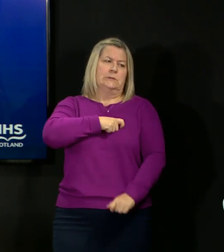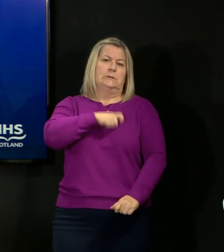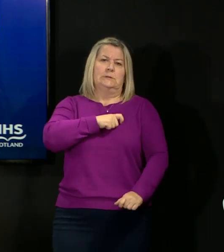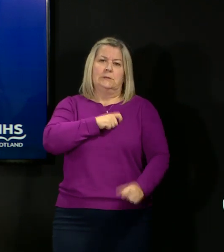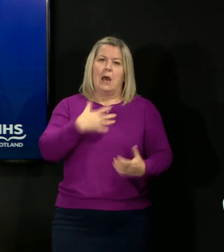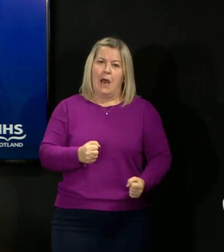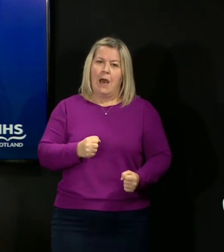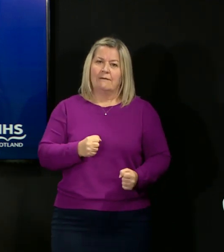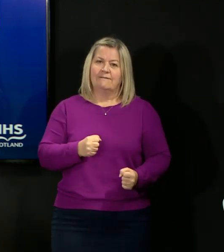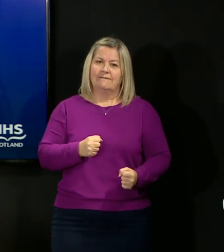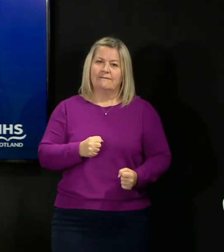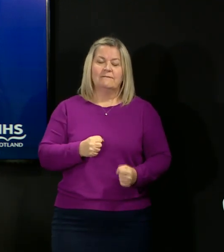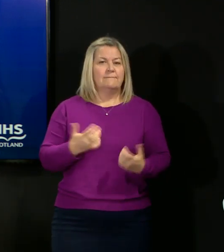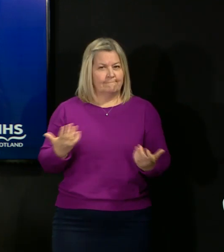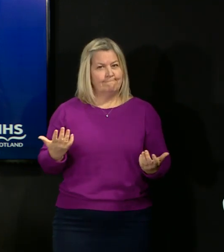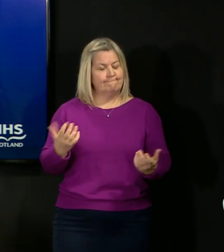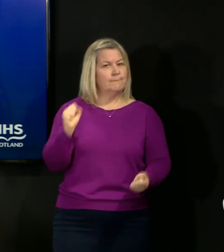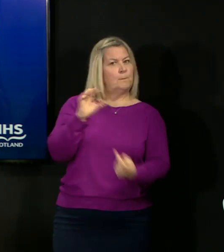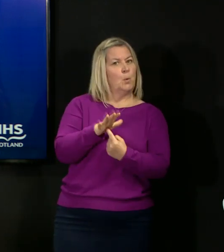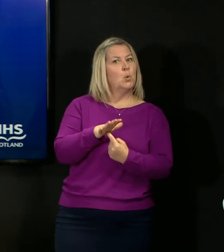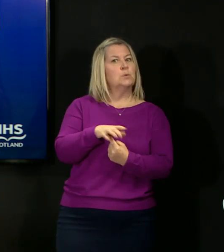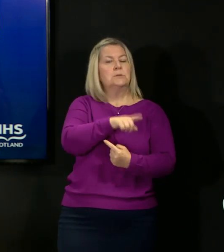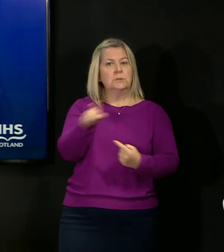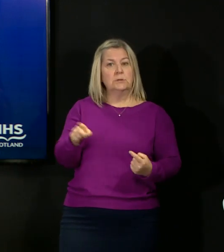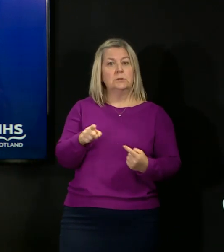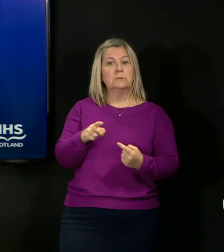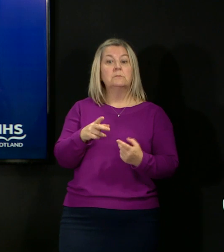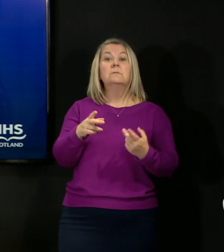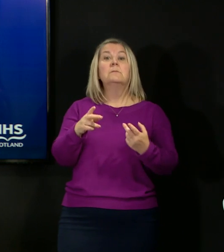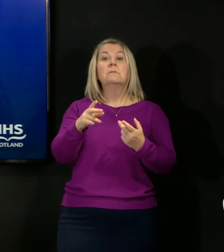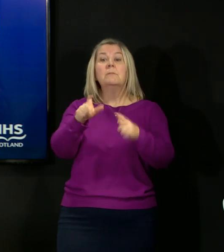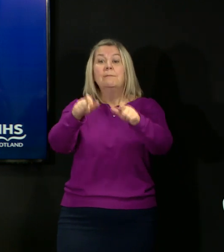makes it all the more important that as you look after us, we do everything we